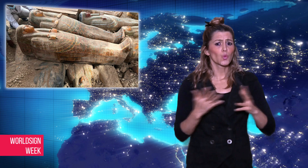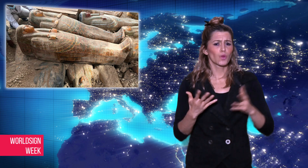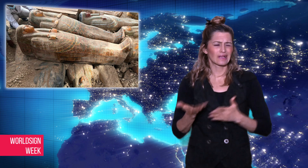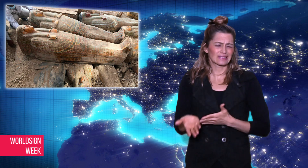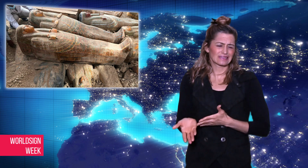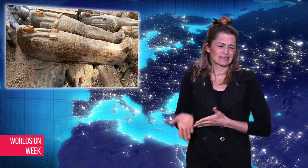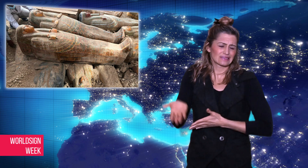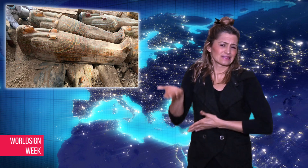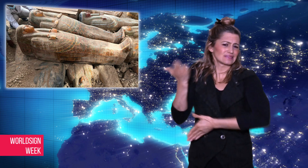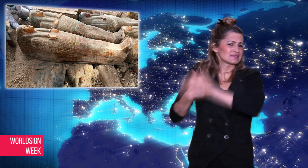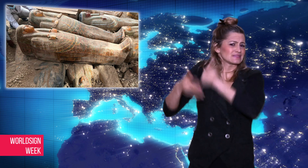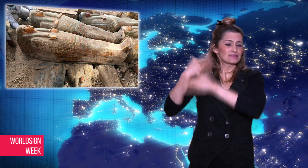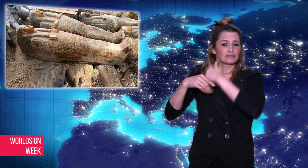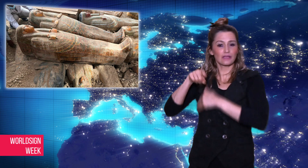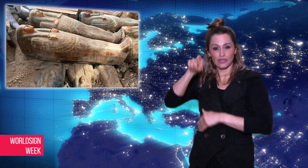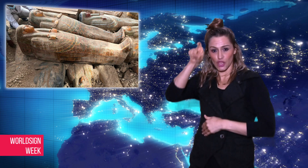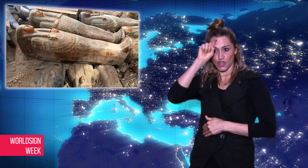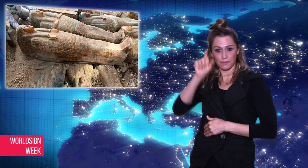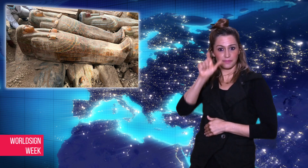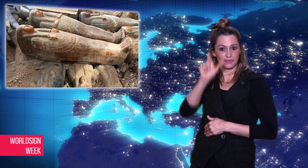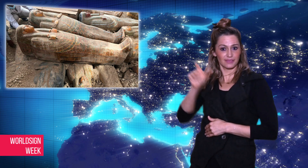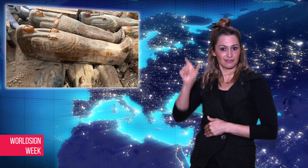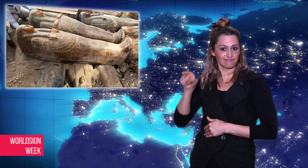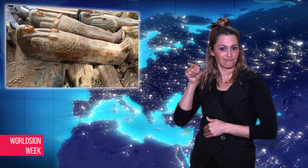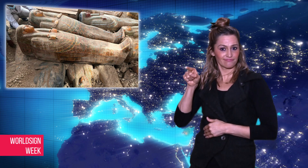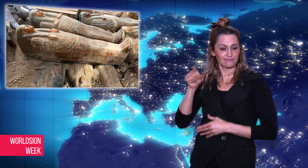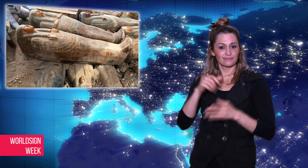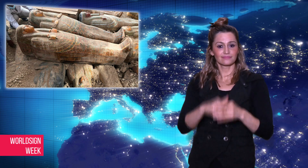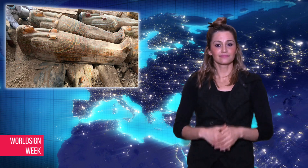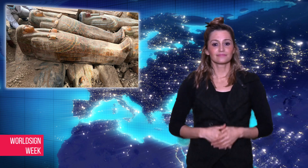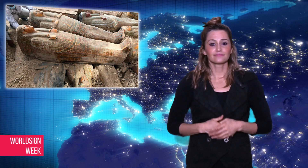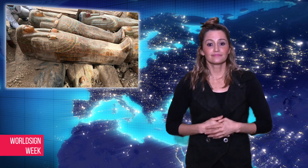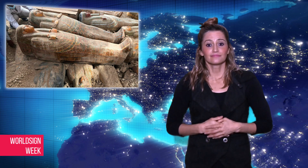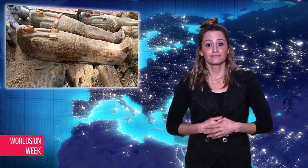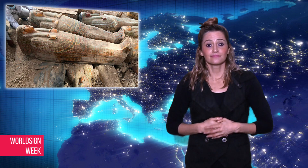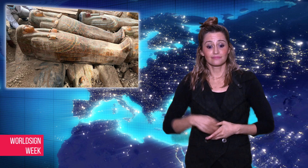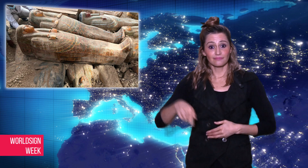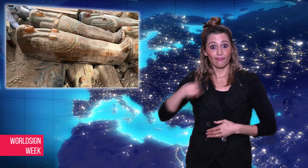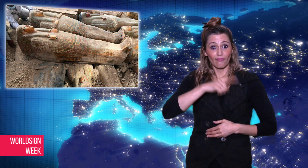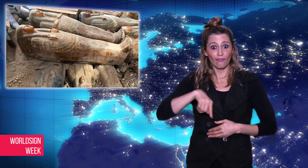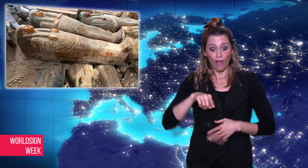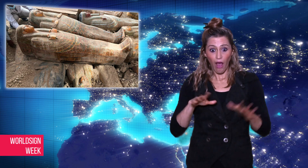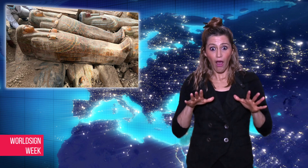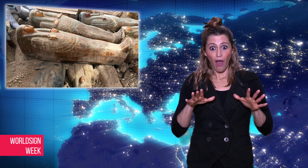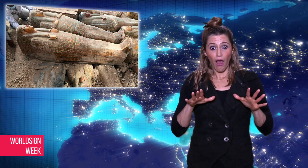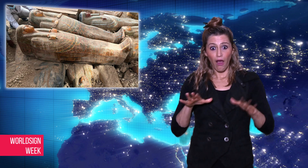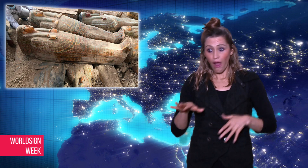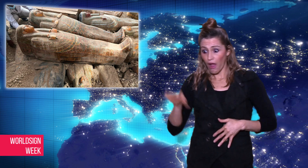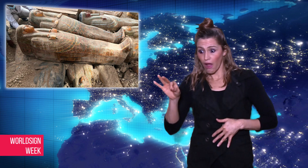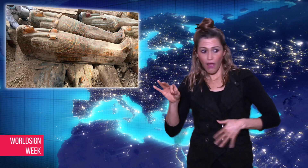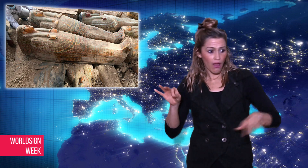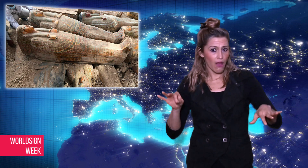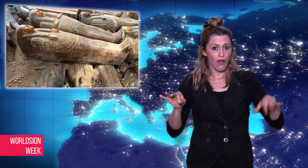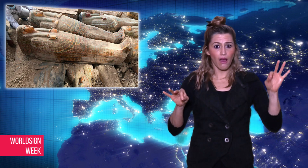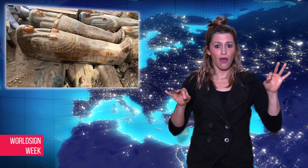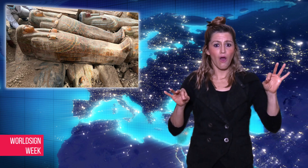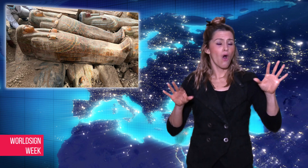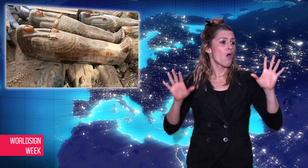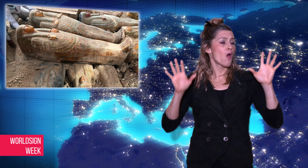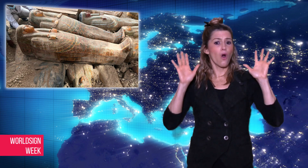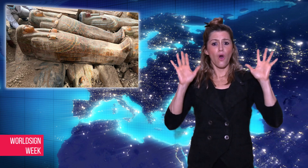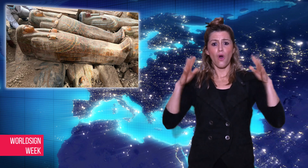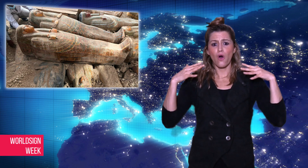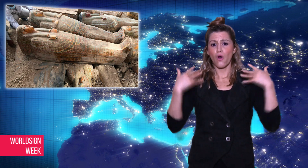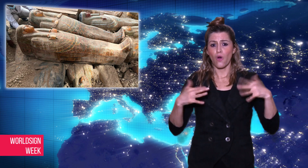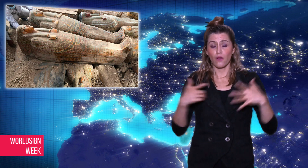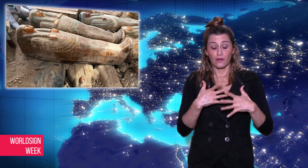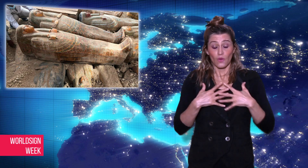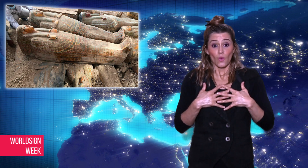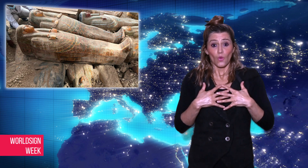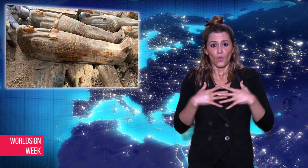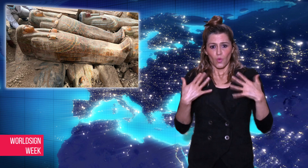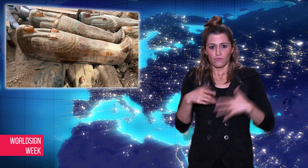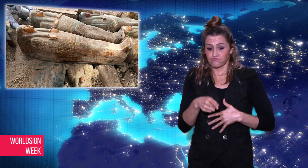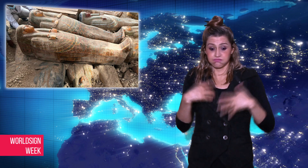They have hailed this discovery as the largest